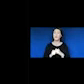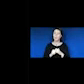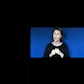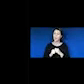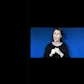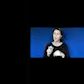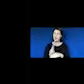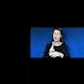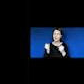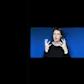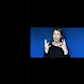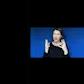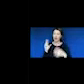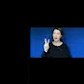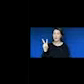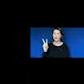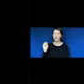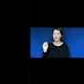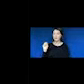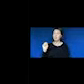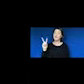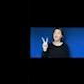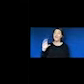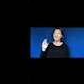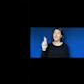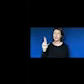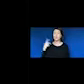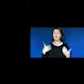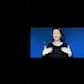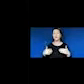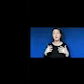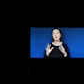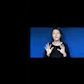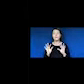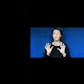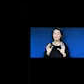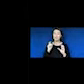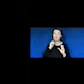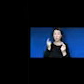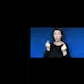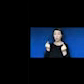This is an opportunity for the individual to go into the business at a preset time for